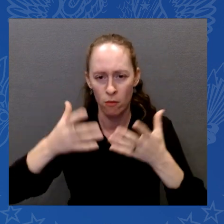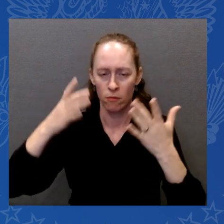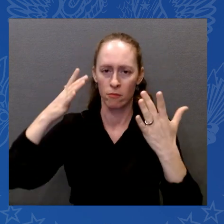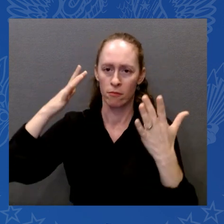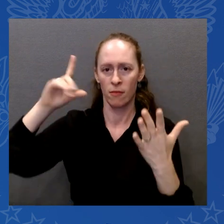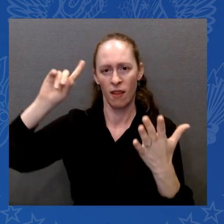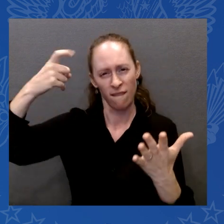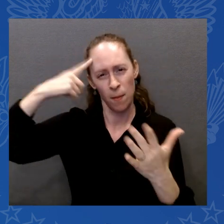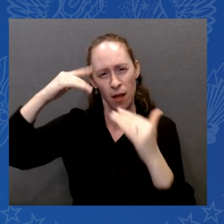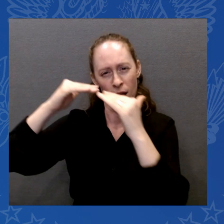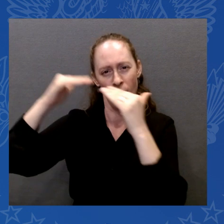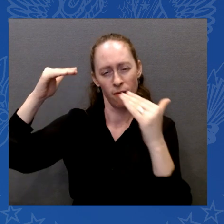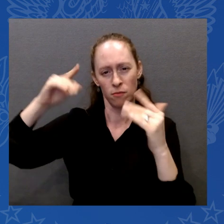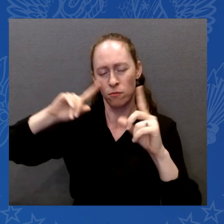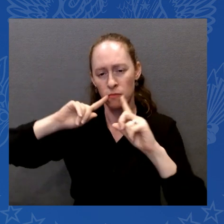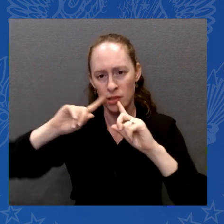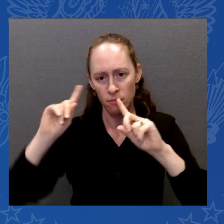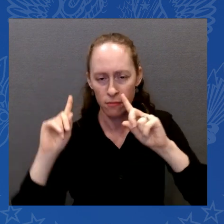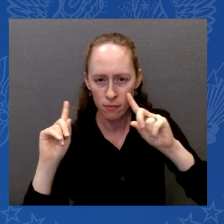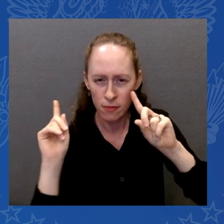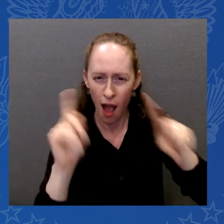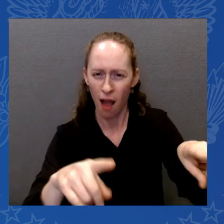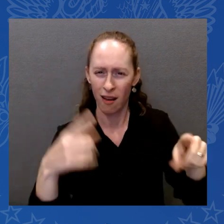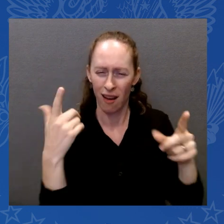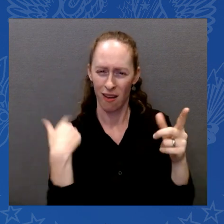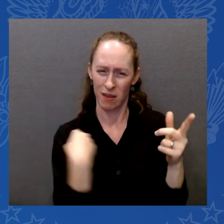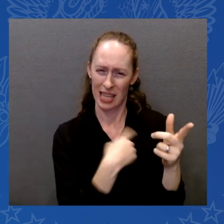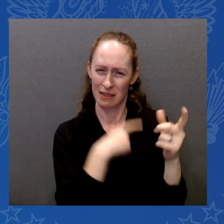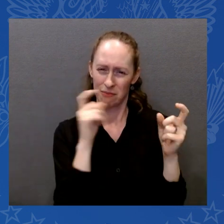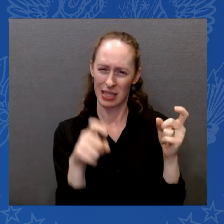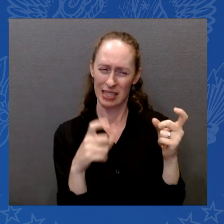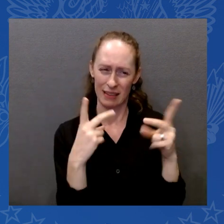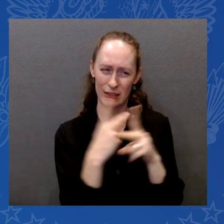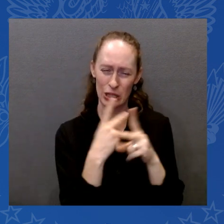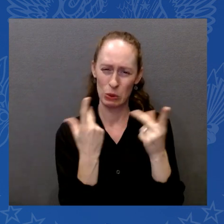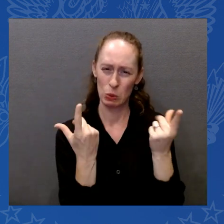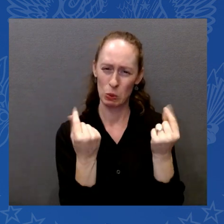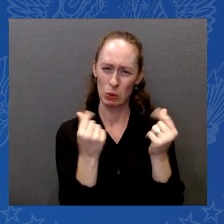to ensure that the women of America receive all the protections they are due under law